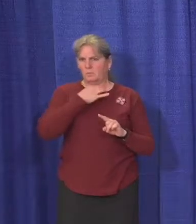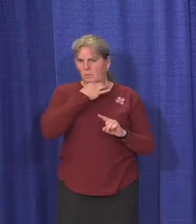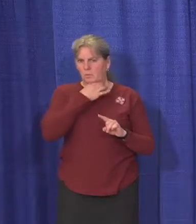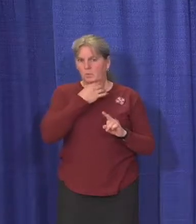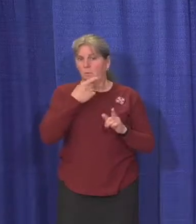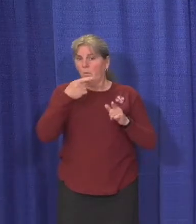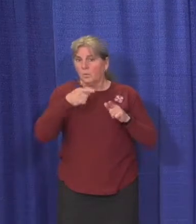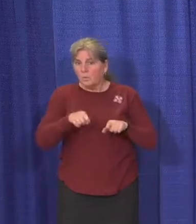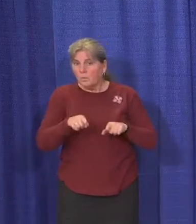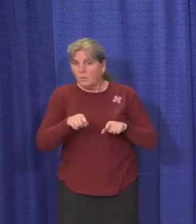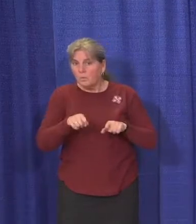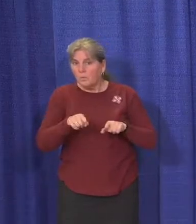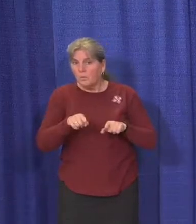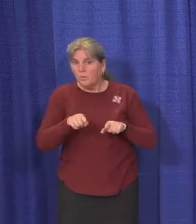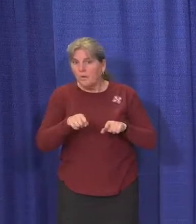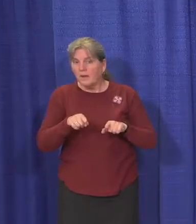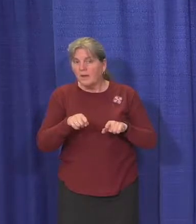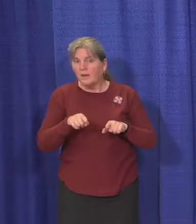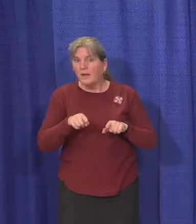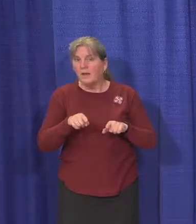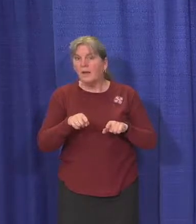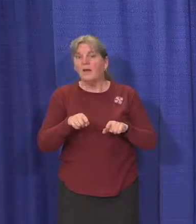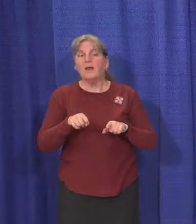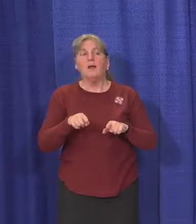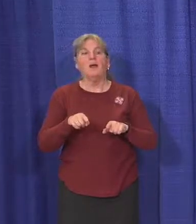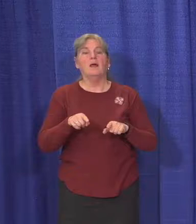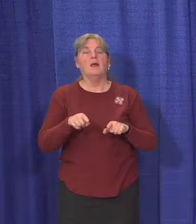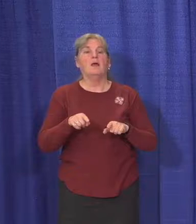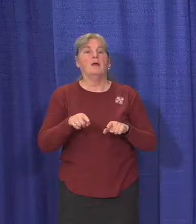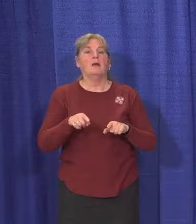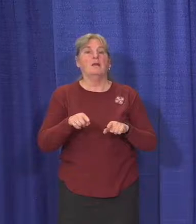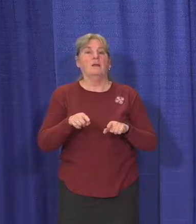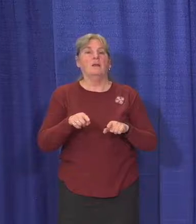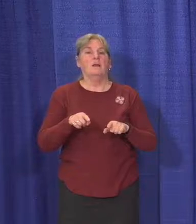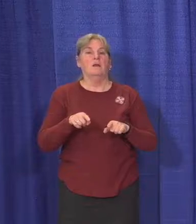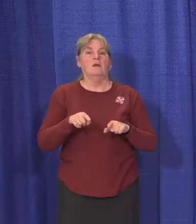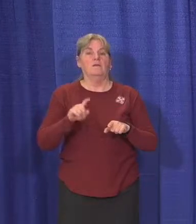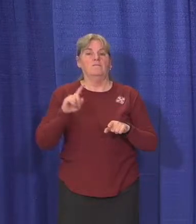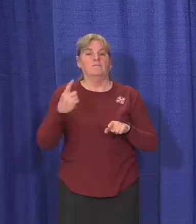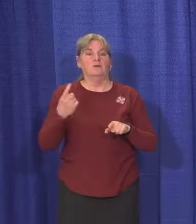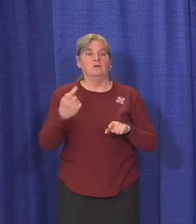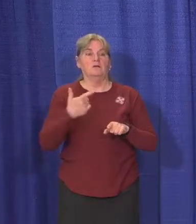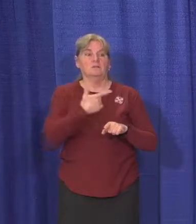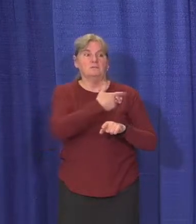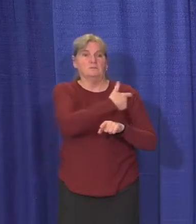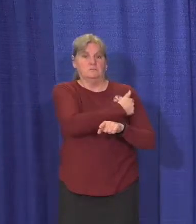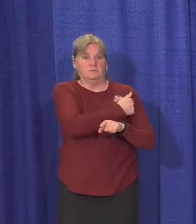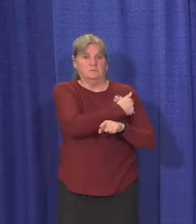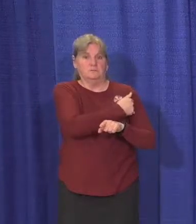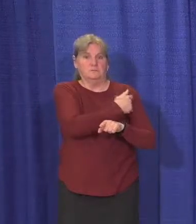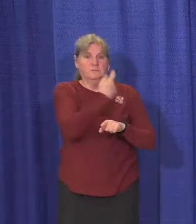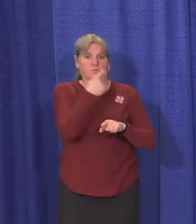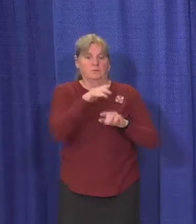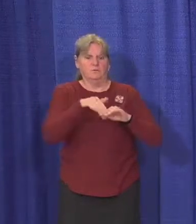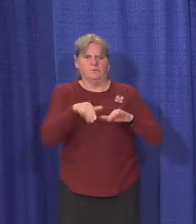vein. Is there a time lawn on Wednesday kids can expect to